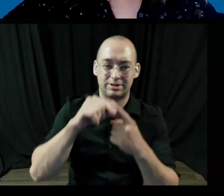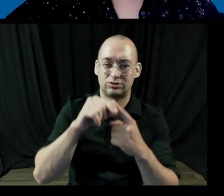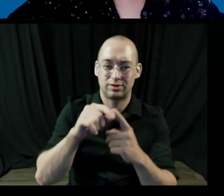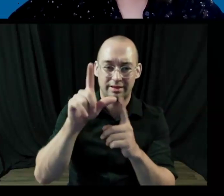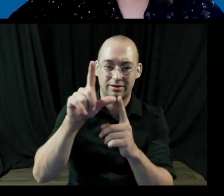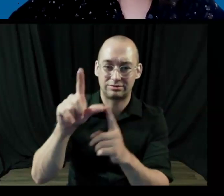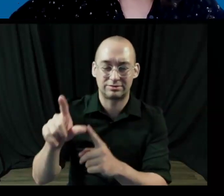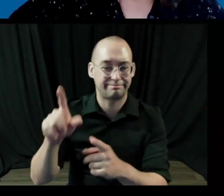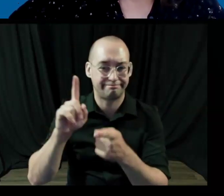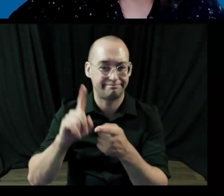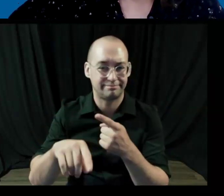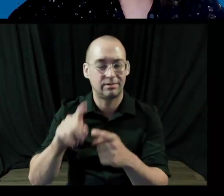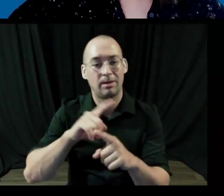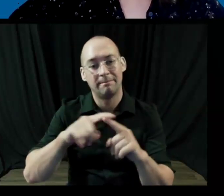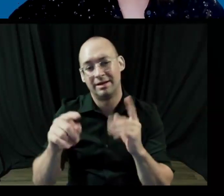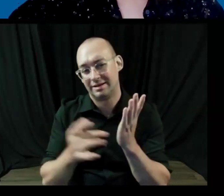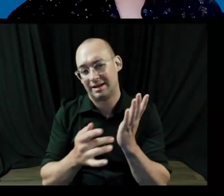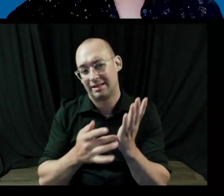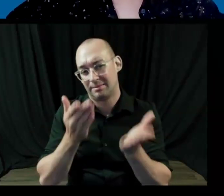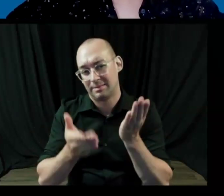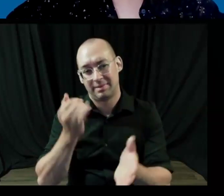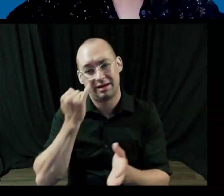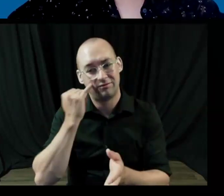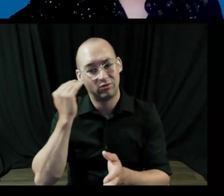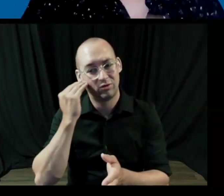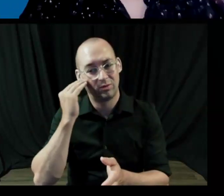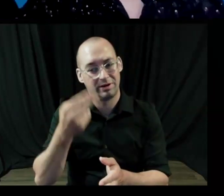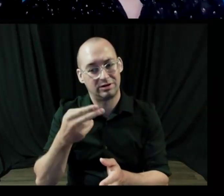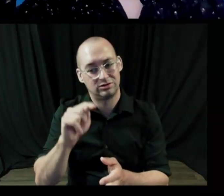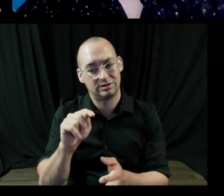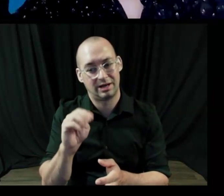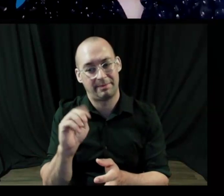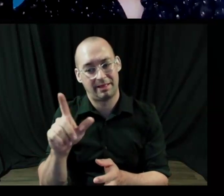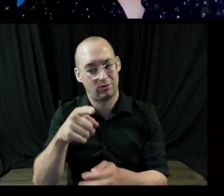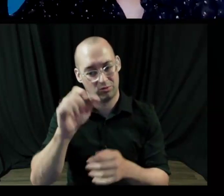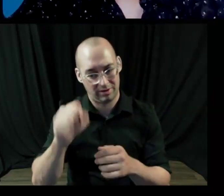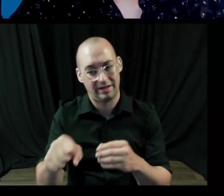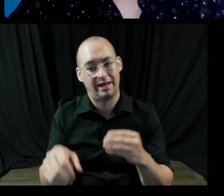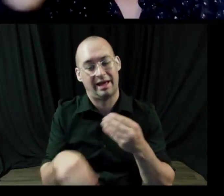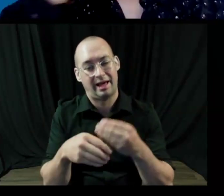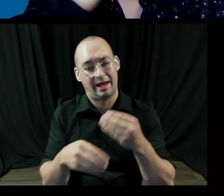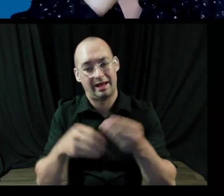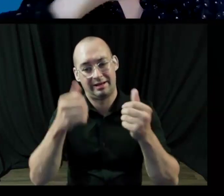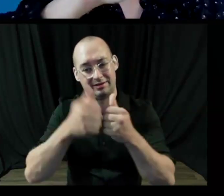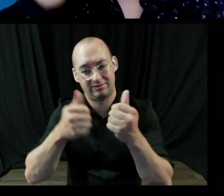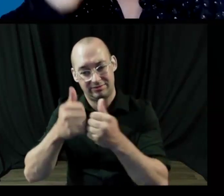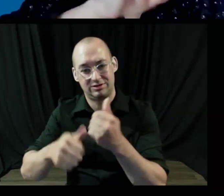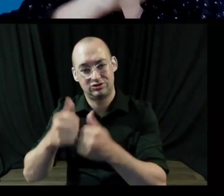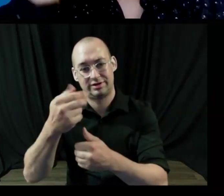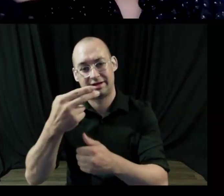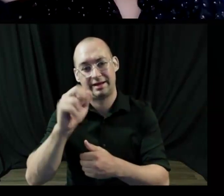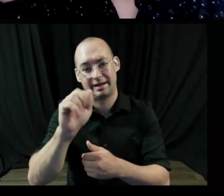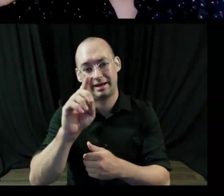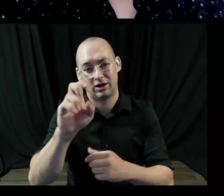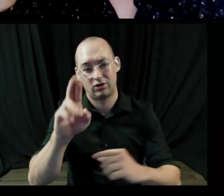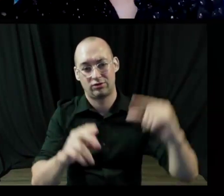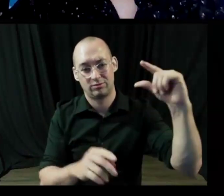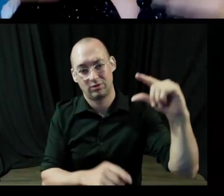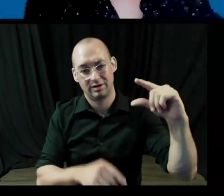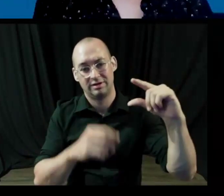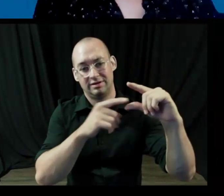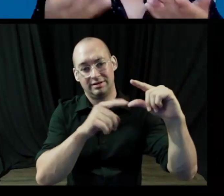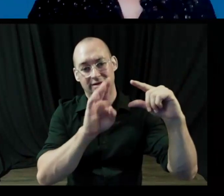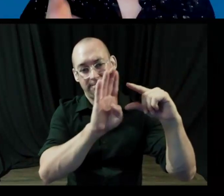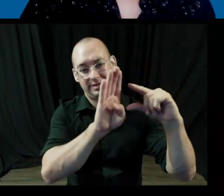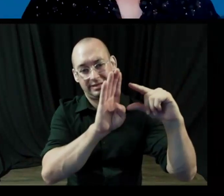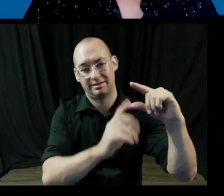if you know HTML, you can add in front of each header like a a bracket - B, but that's requires